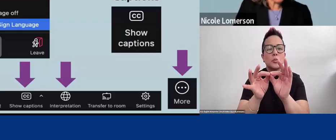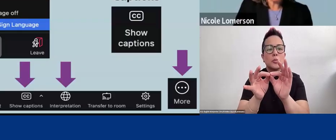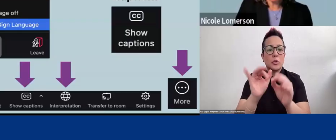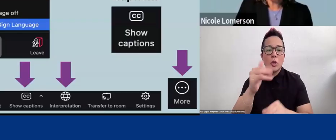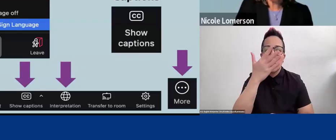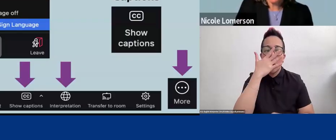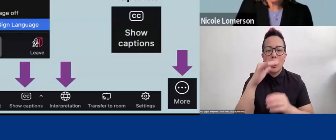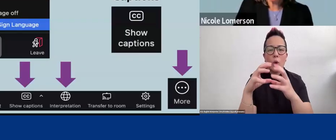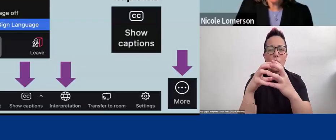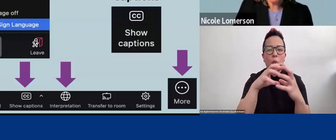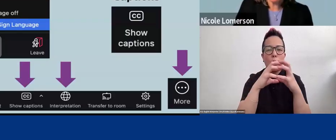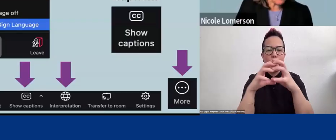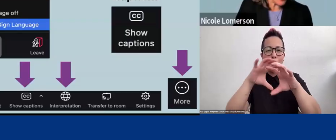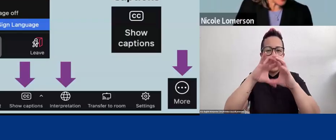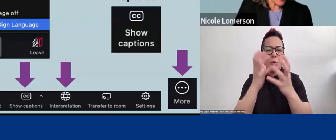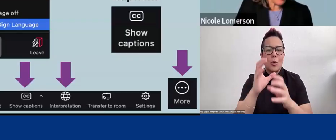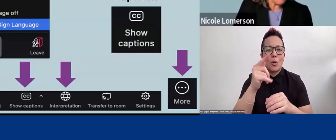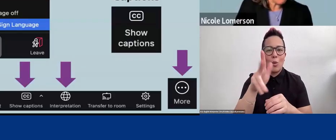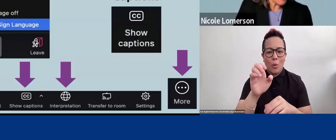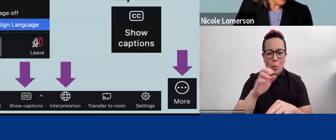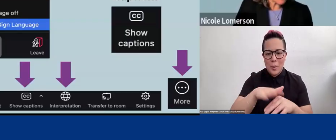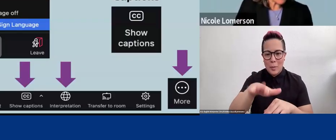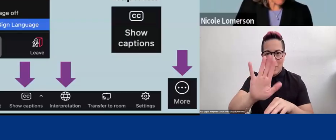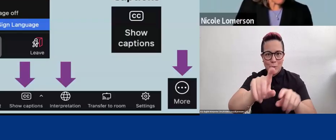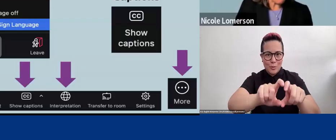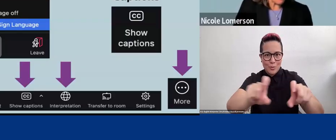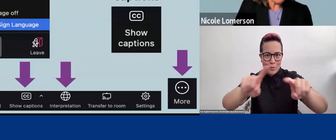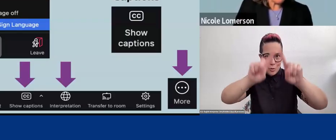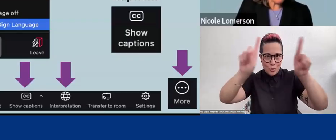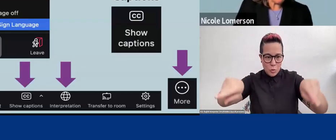globe at the bottom of your screen. A small menu will